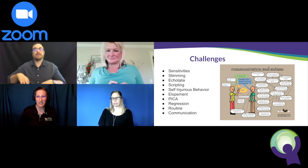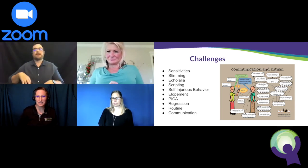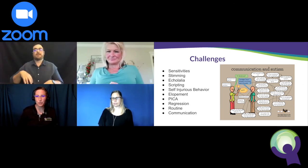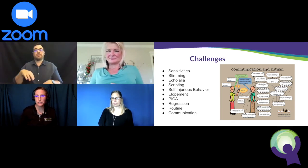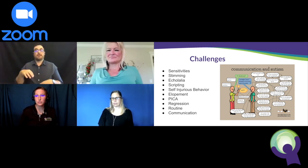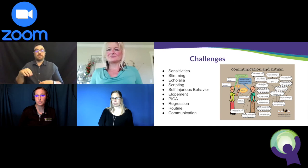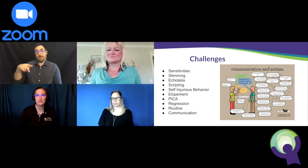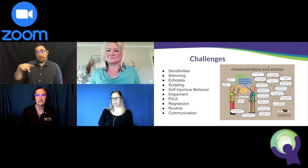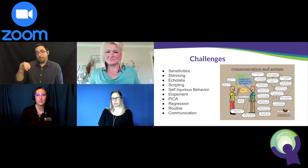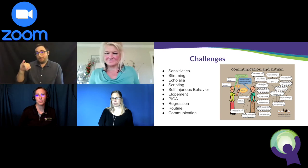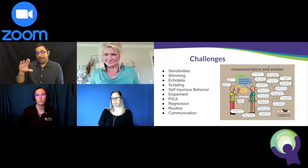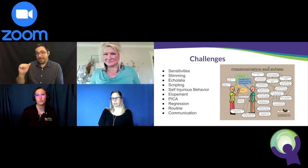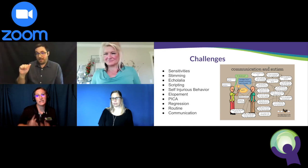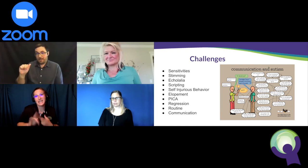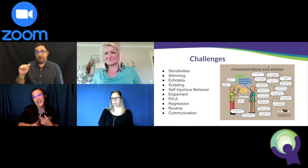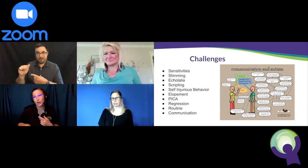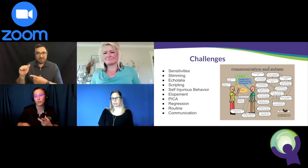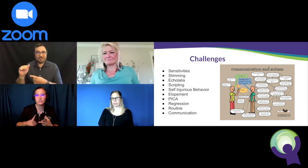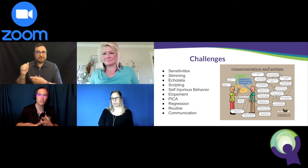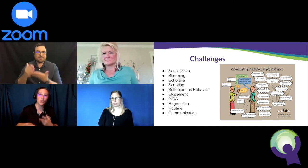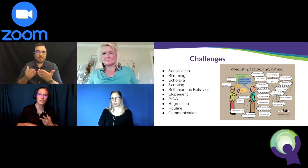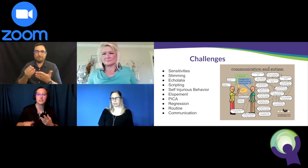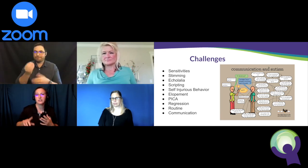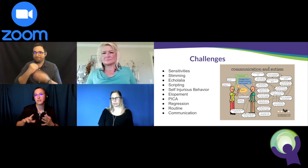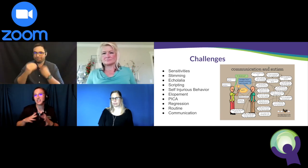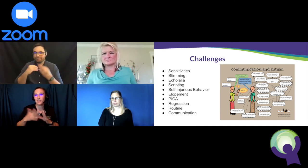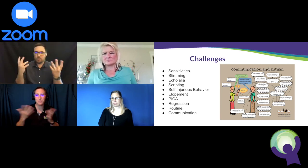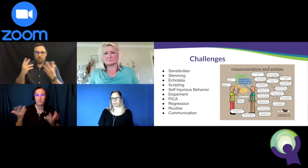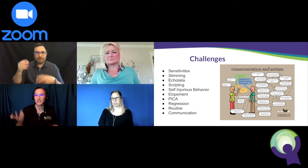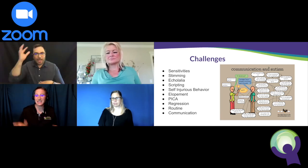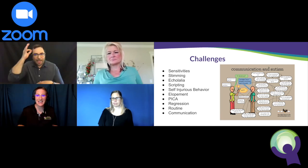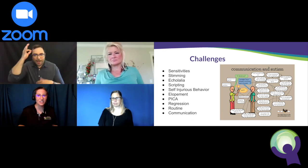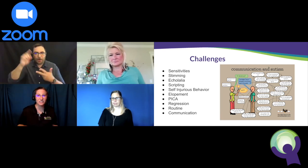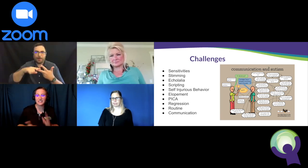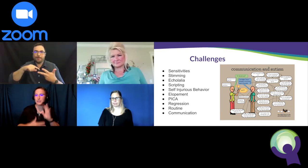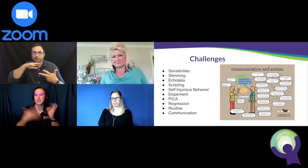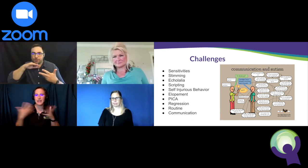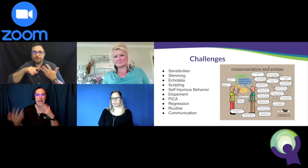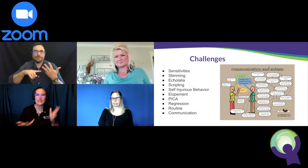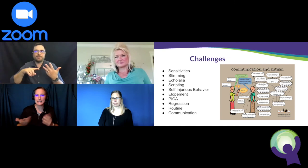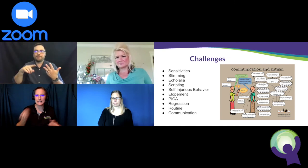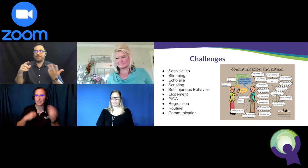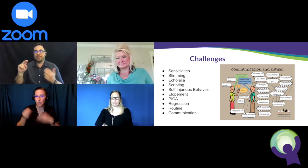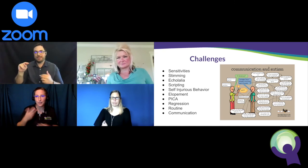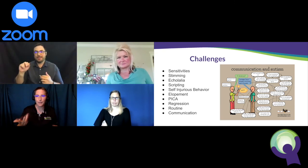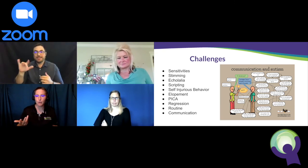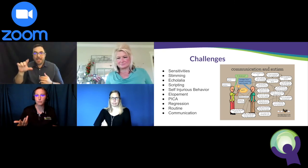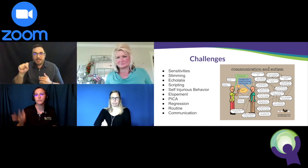supposed to. So this is people who eat hair, dirt. You hear about people eating nails. I mean anything that they can put in their